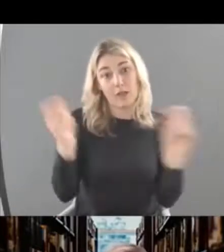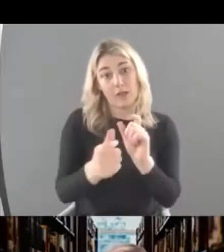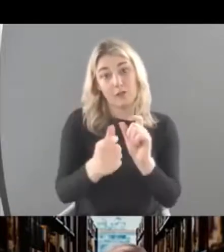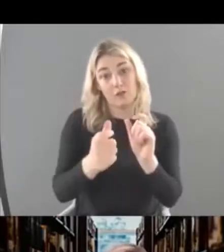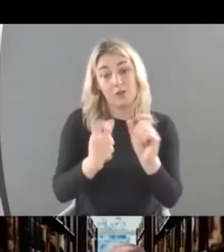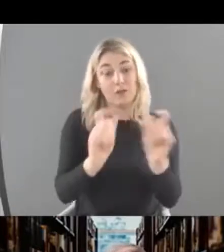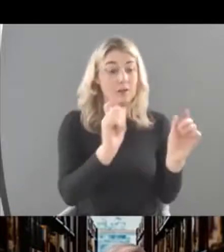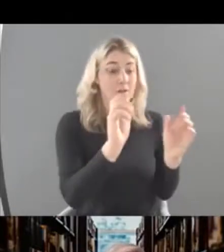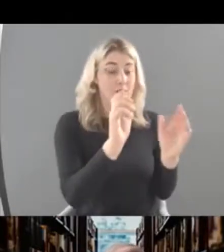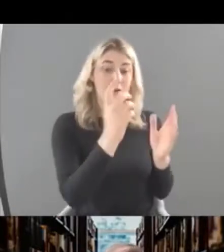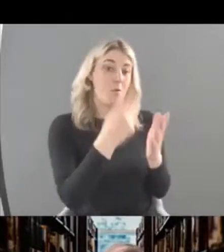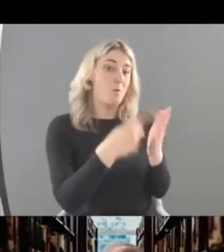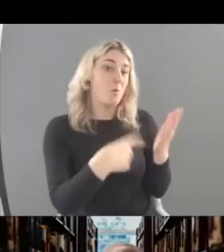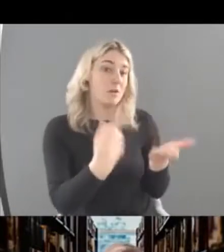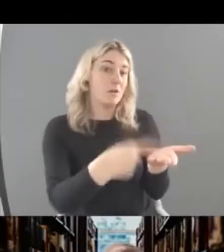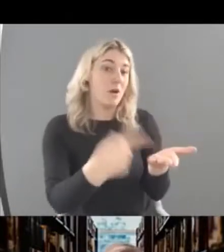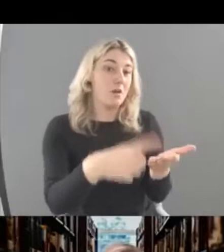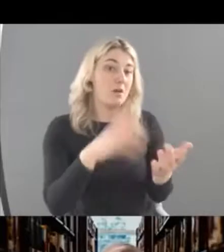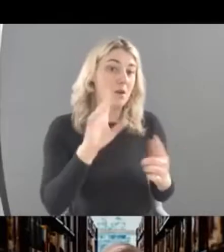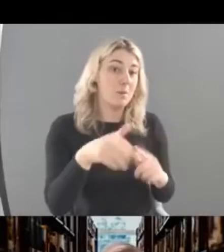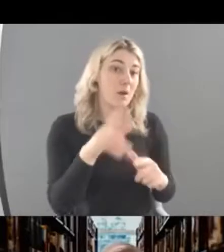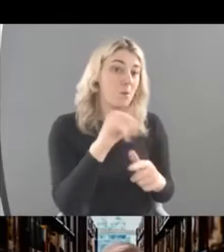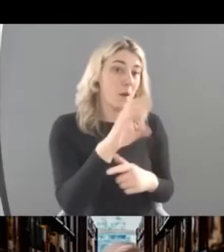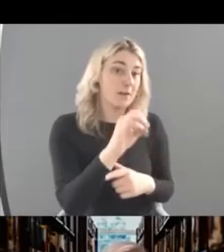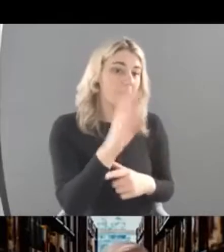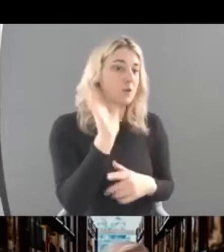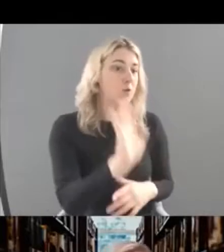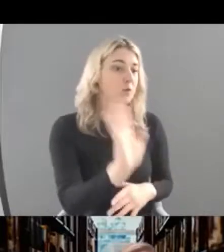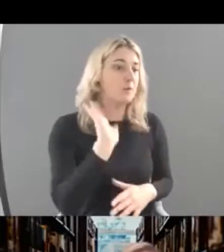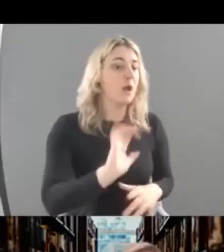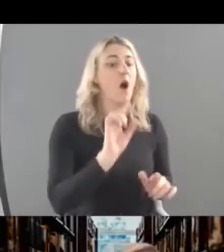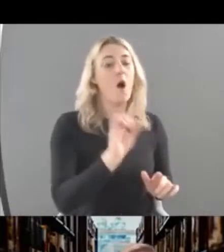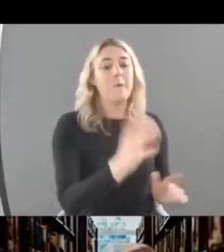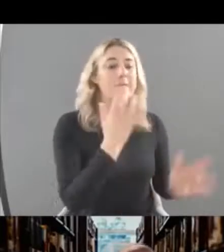that used to be this deficit mindset to say, this is the opportunity to partner and invite